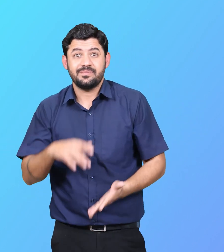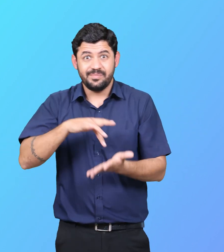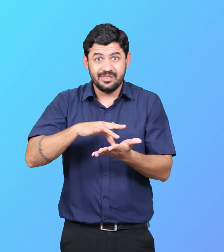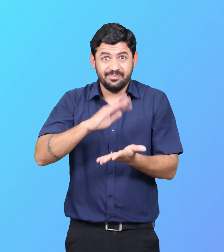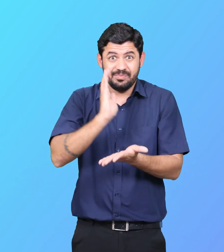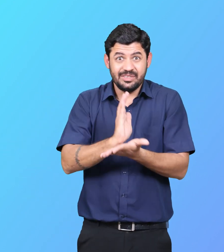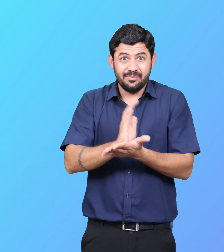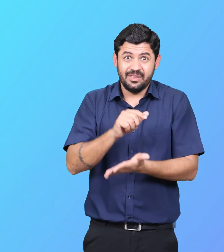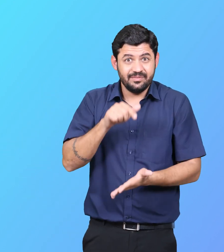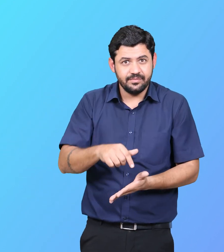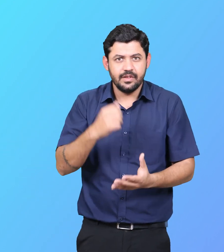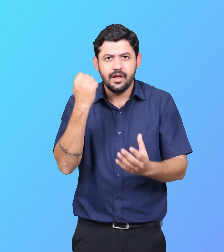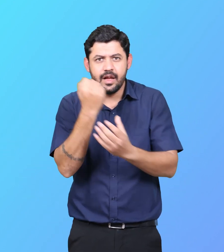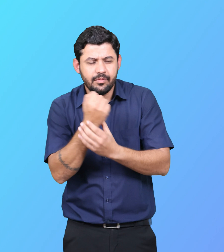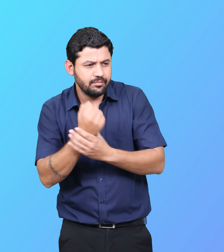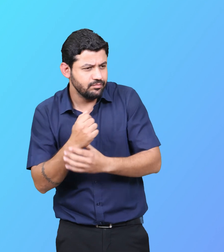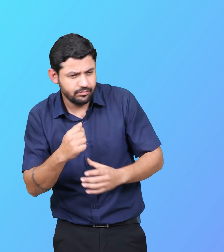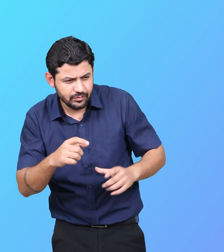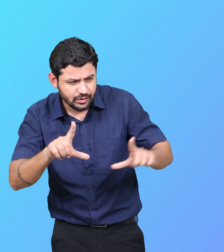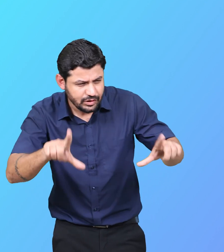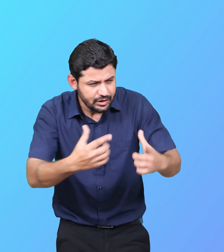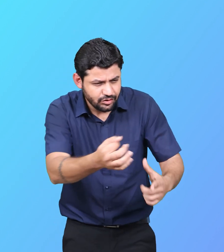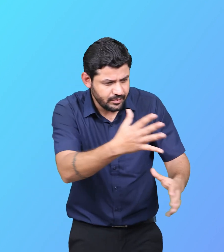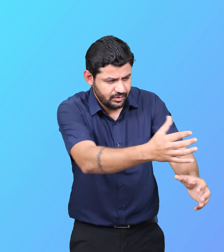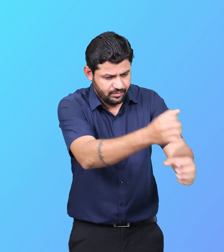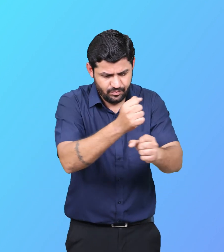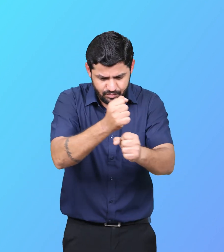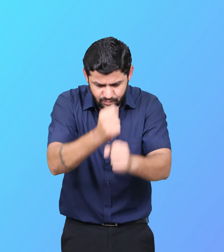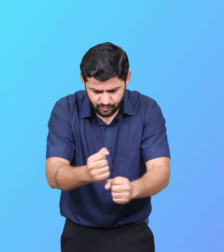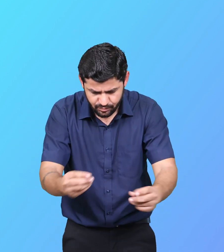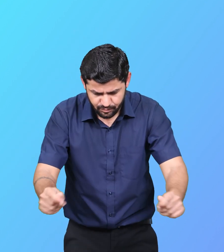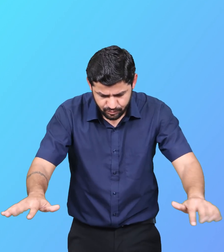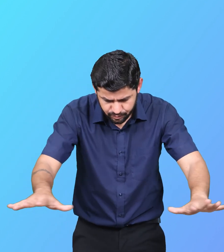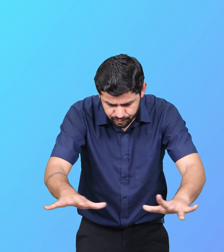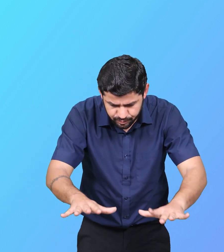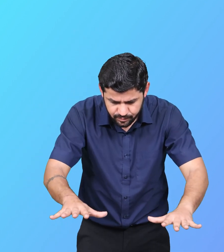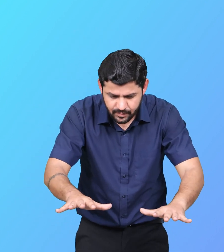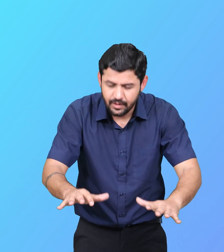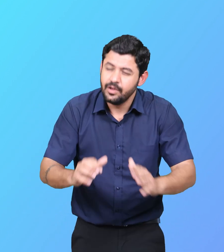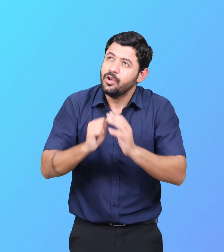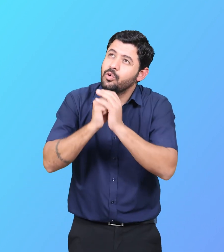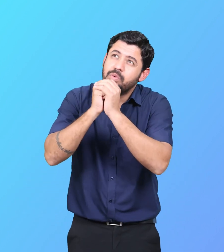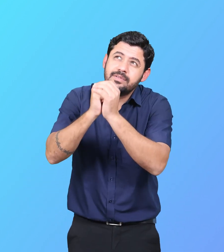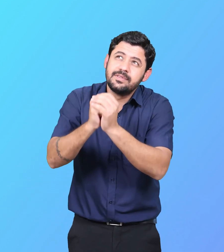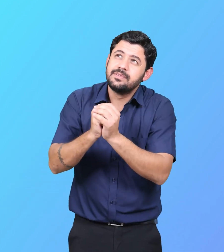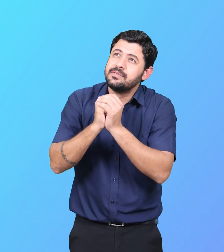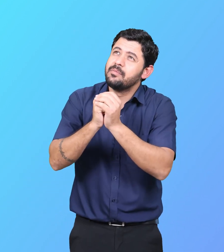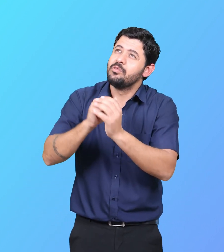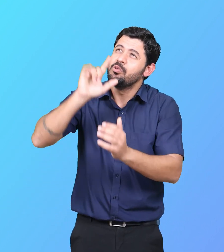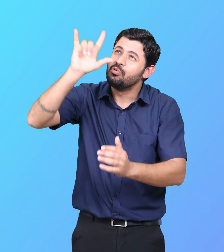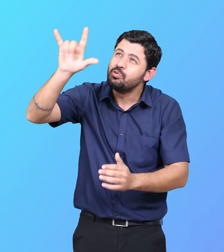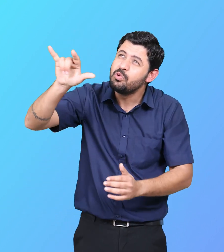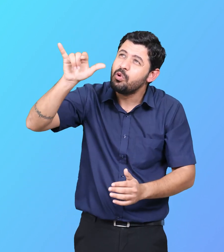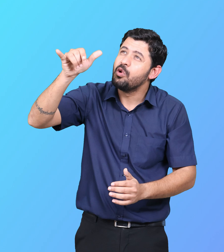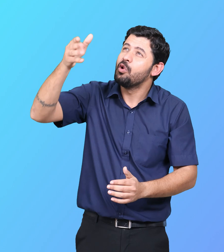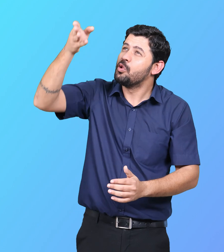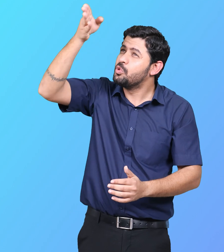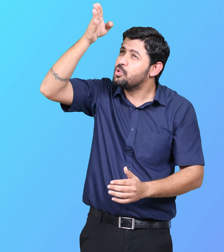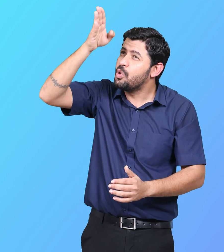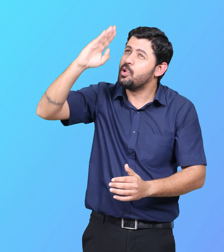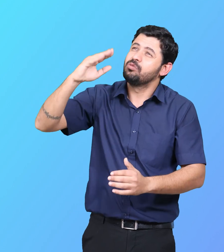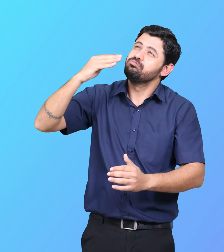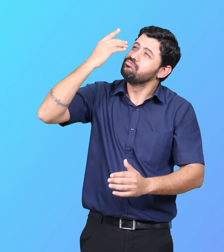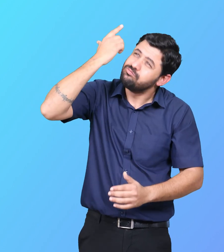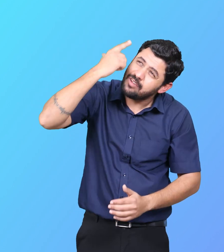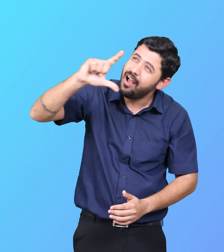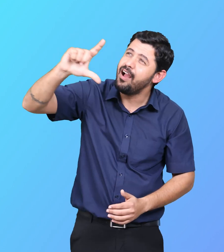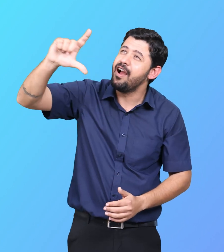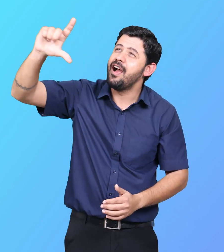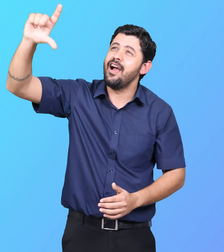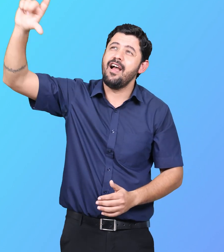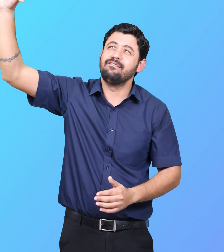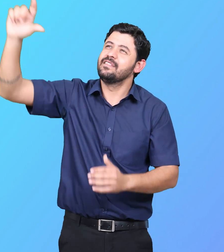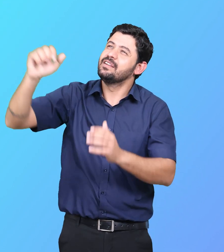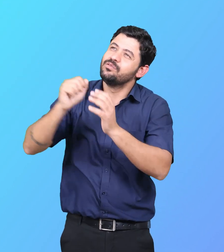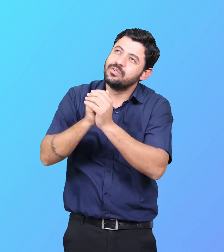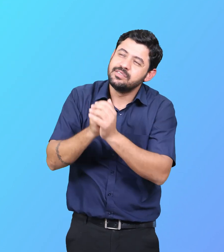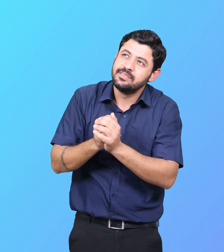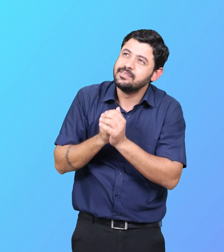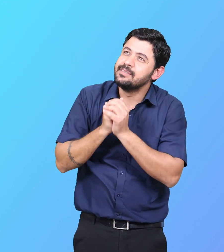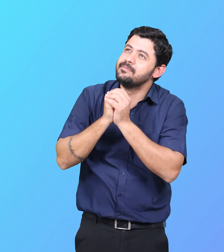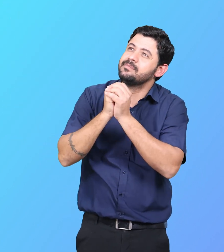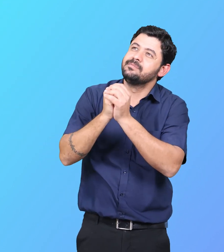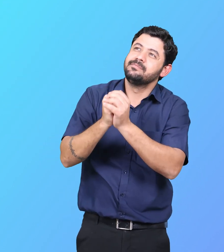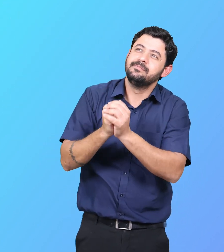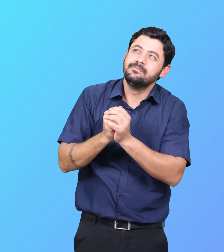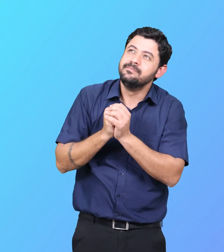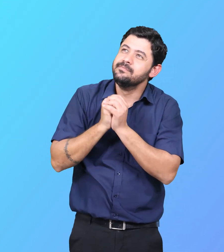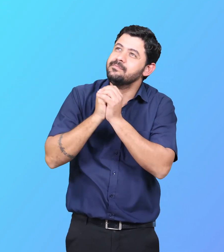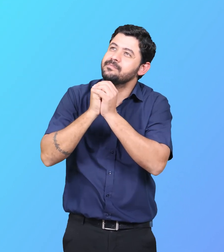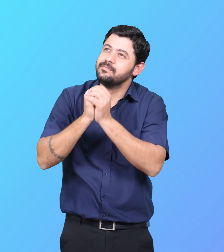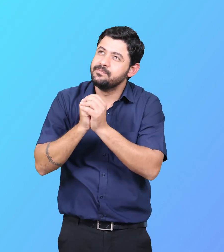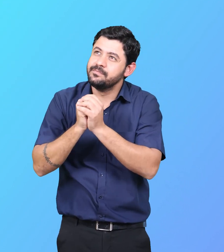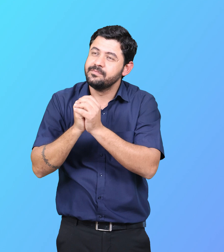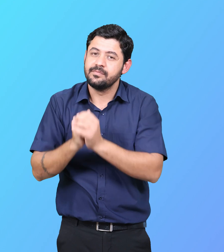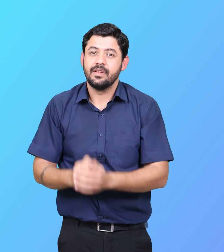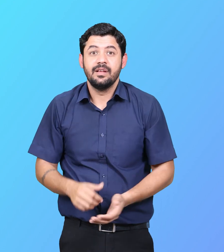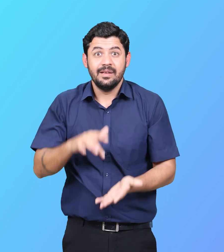Abraham planted a special tree at Beersheba. There he worshipped the LORD, the God who lives forever.